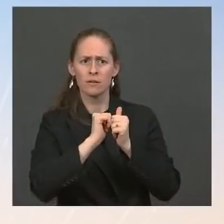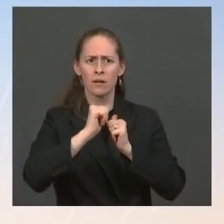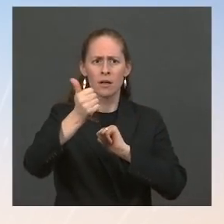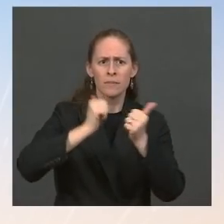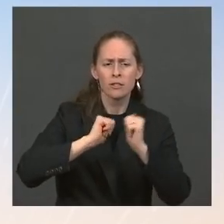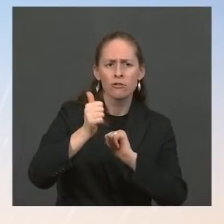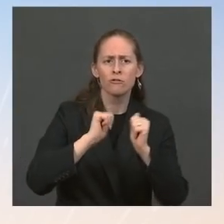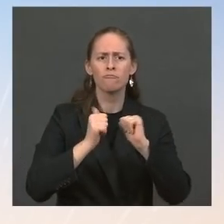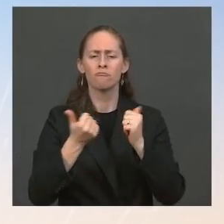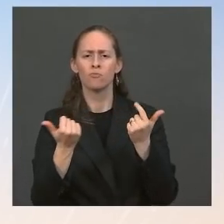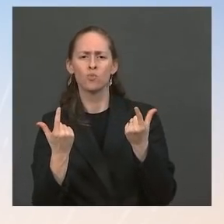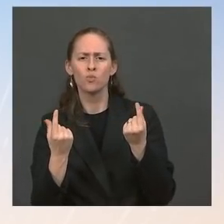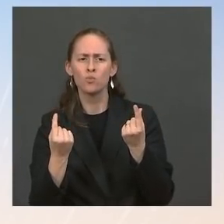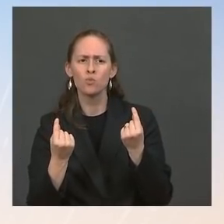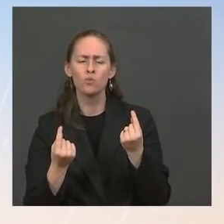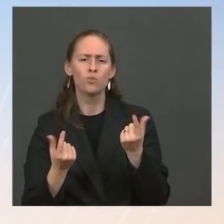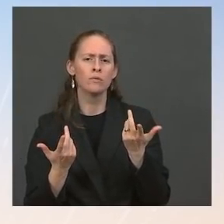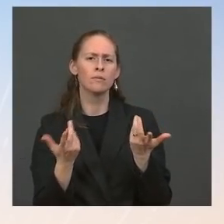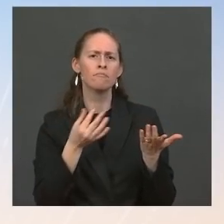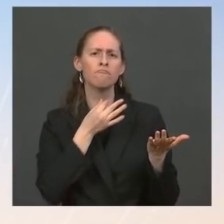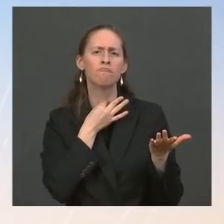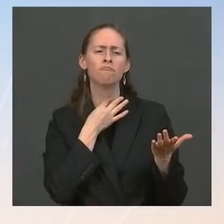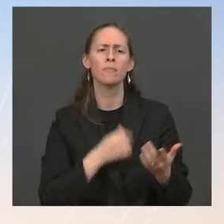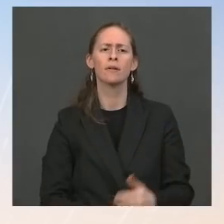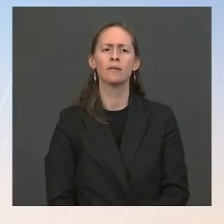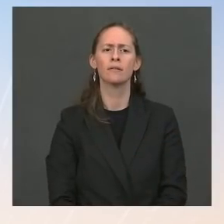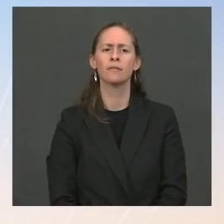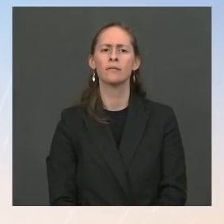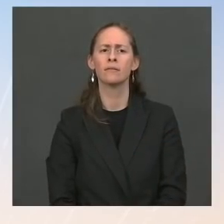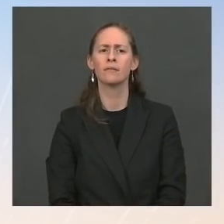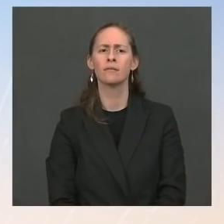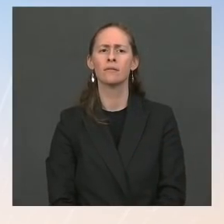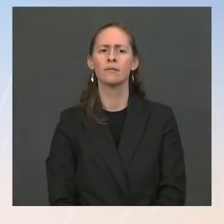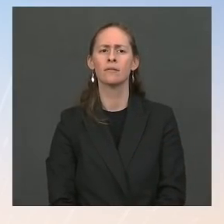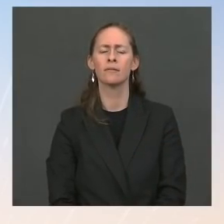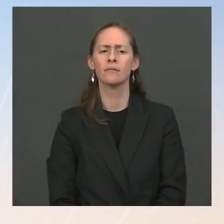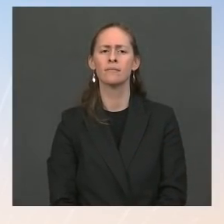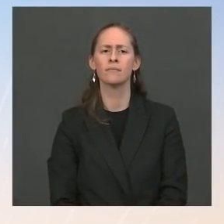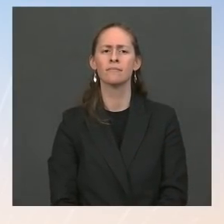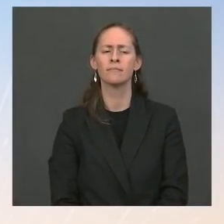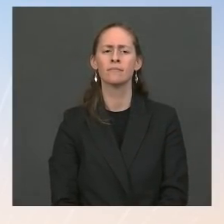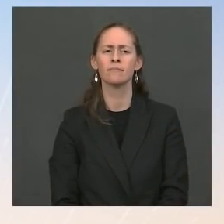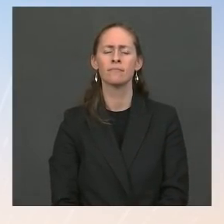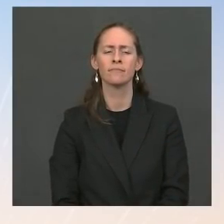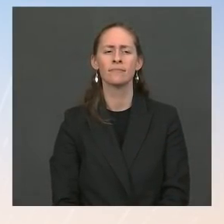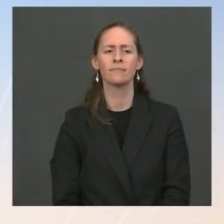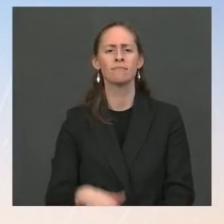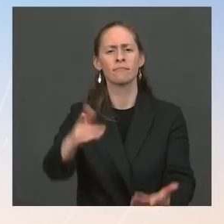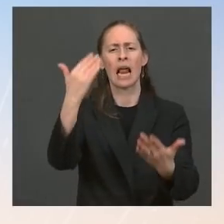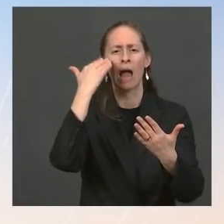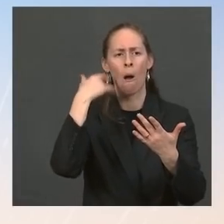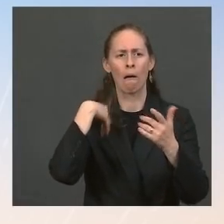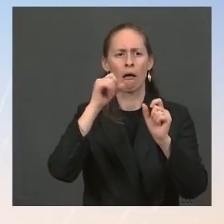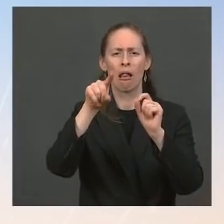is pending in Congress. Ms. Psaki: So many names. The Press: I know. So, I'm wondering if the White House is doing anything to advance that bill in the House